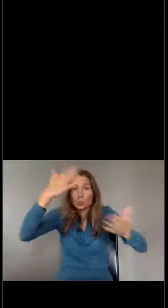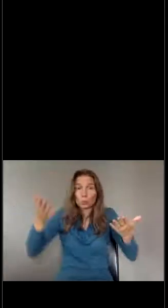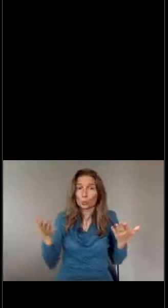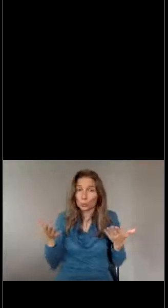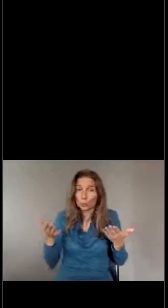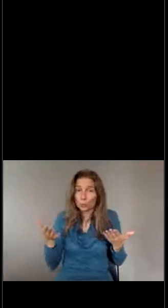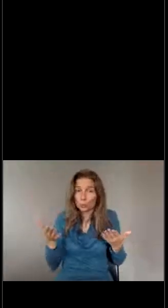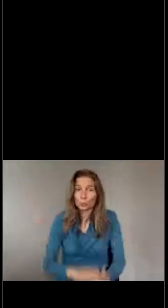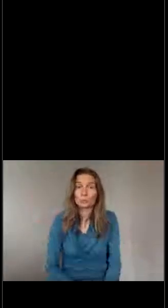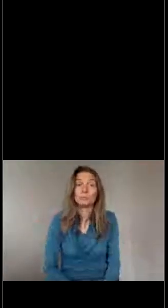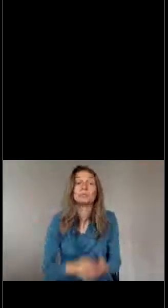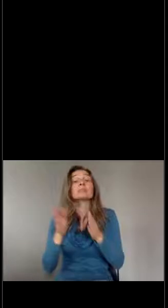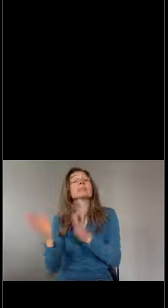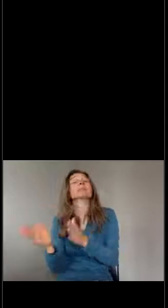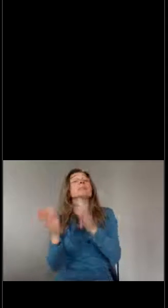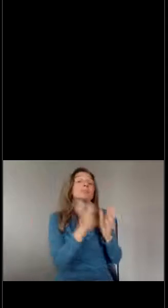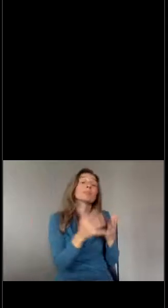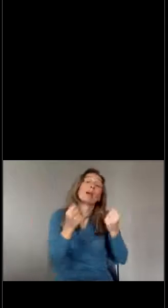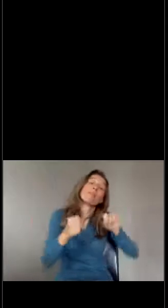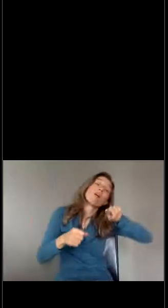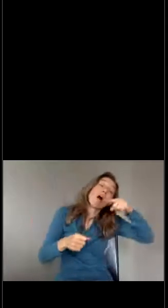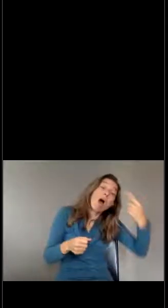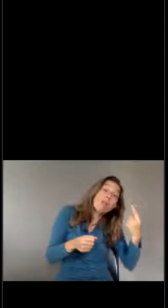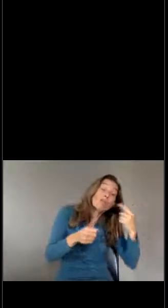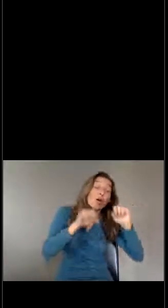in asking people with disabilities and their households